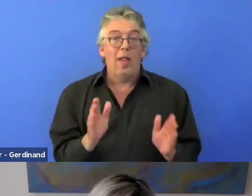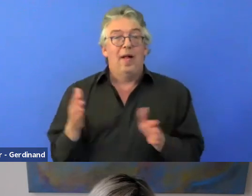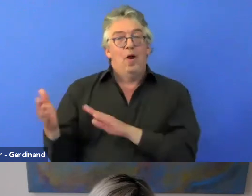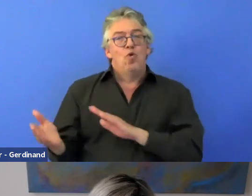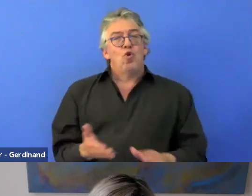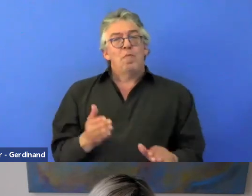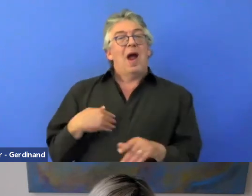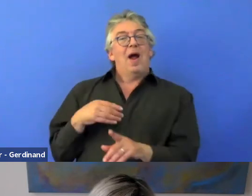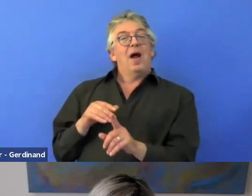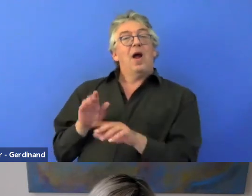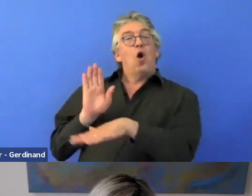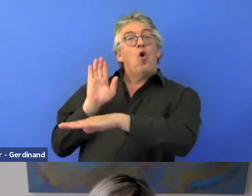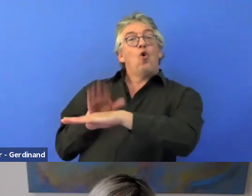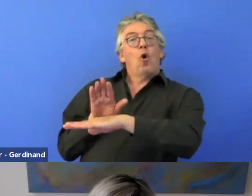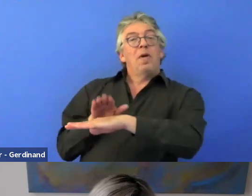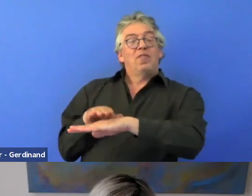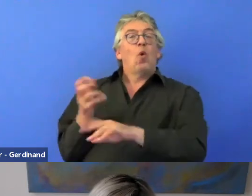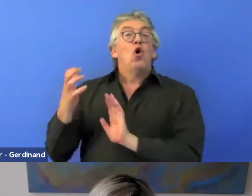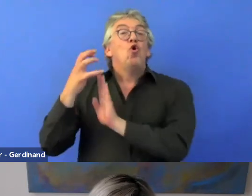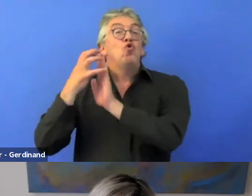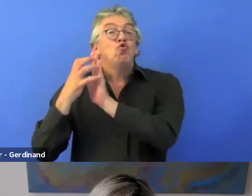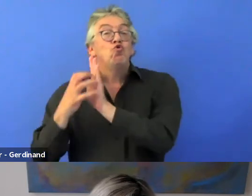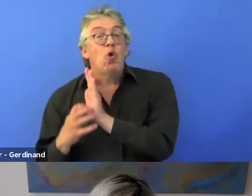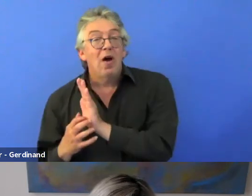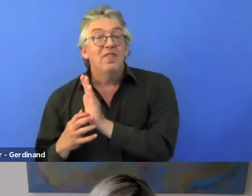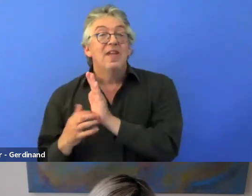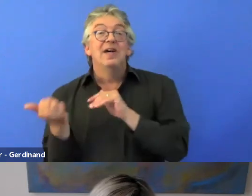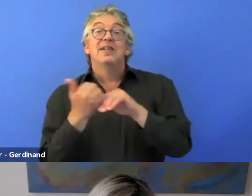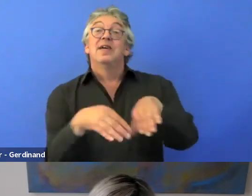to the draft standardisation request we will publish them on our website.